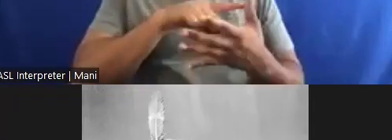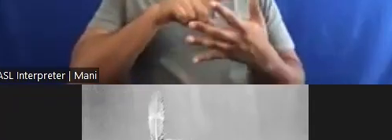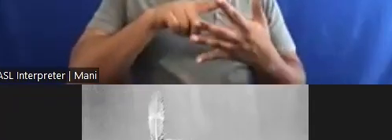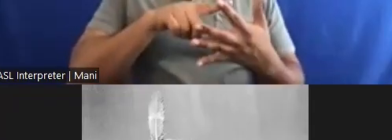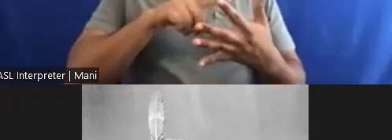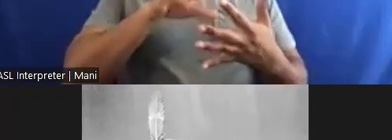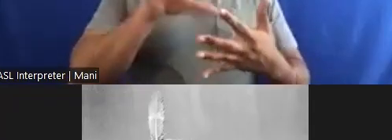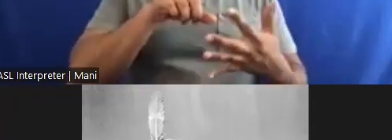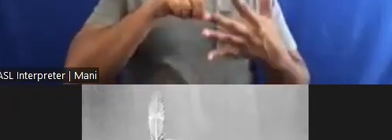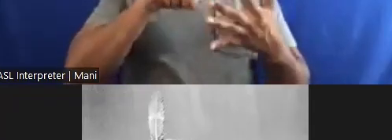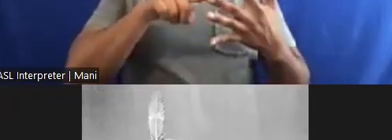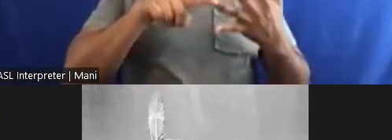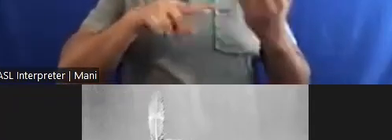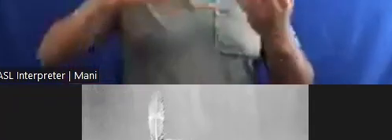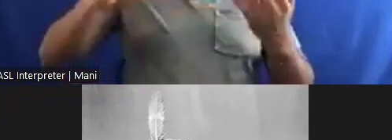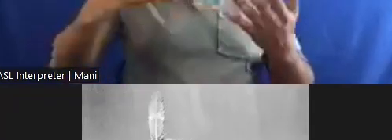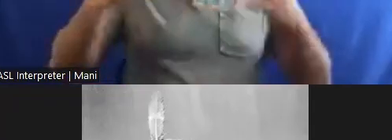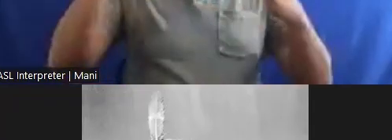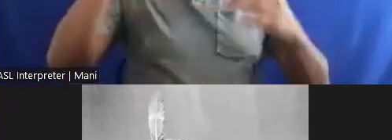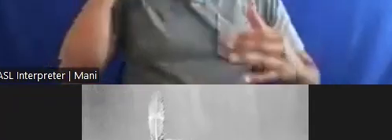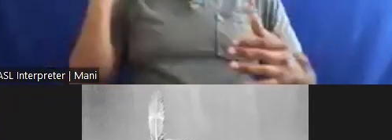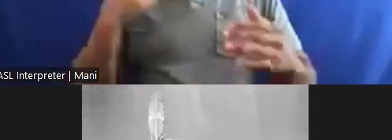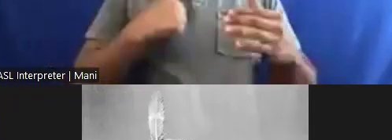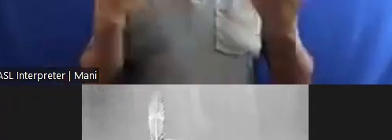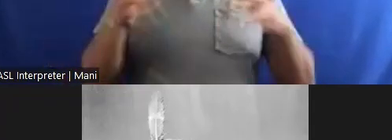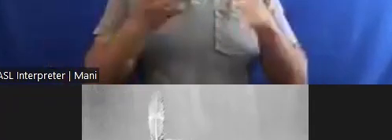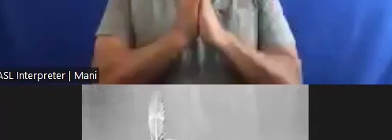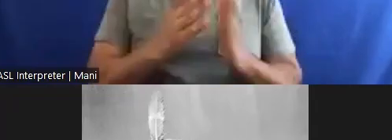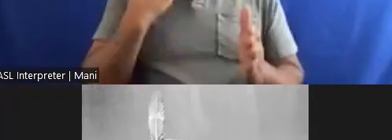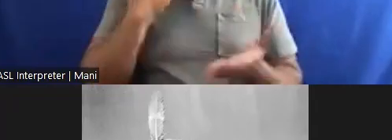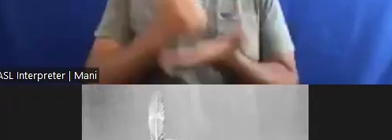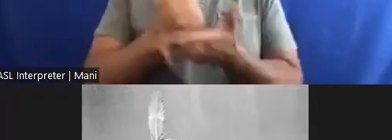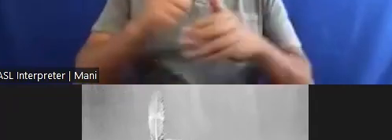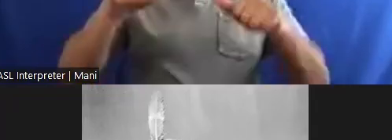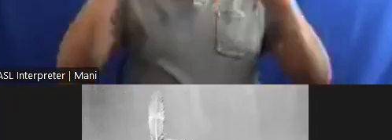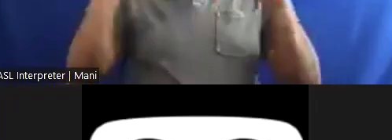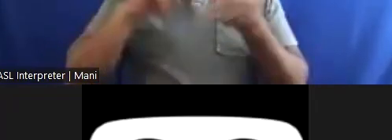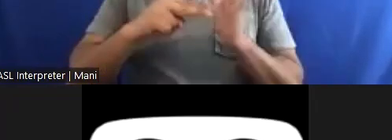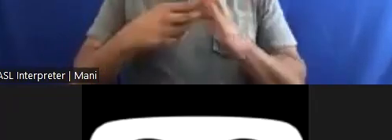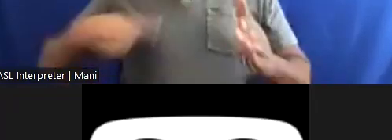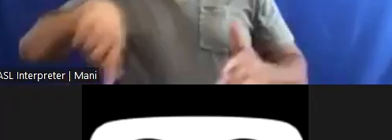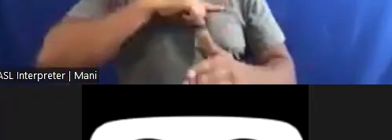Right? I don't, I don't want to ask for help. So then now we're creating harm and we have people that need the help